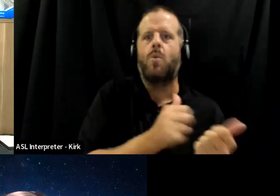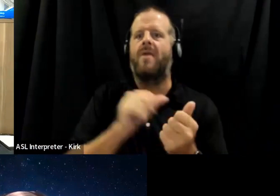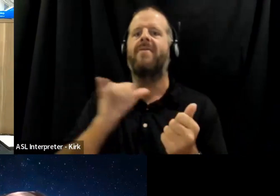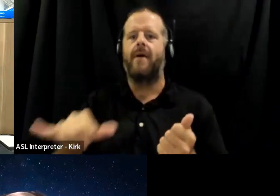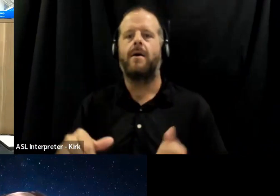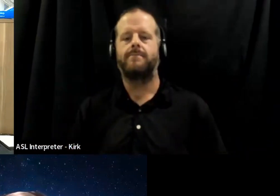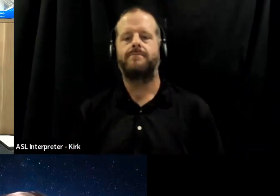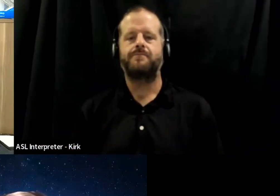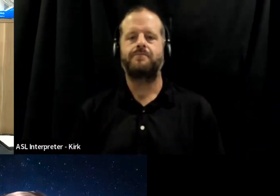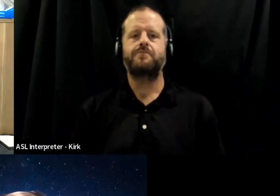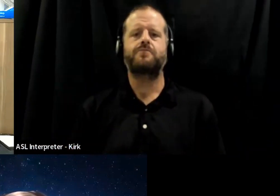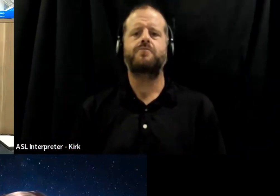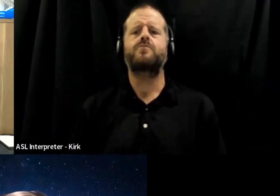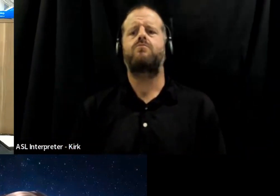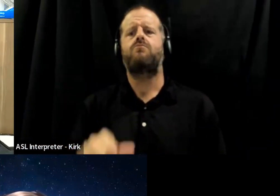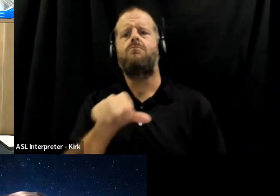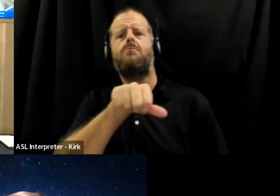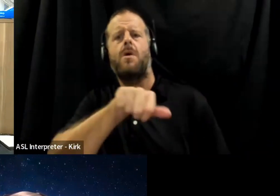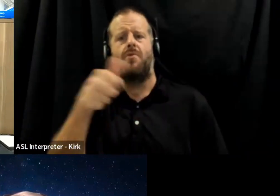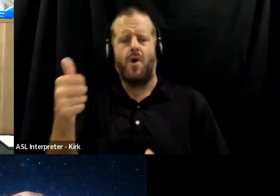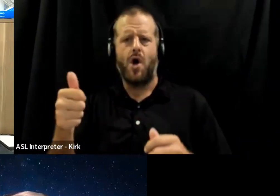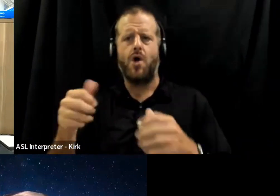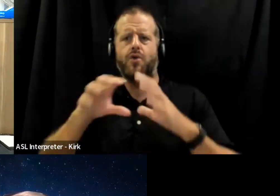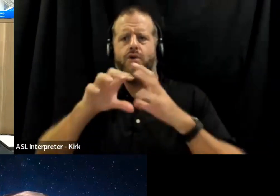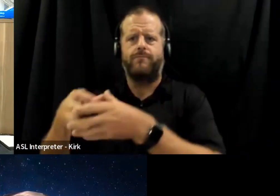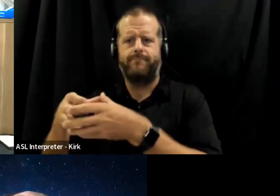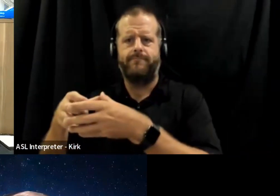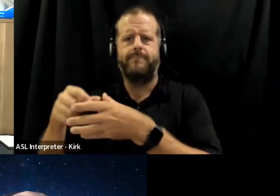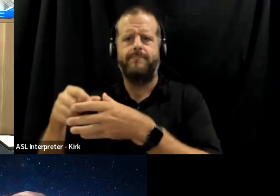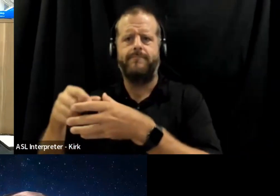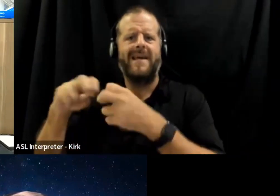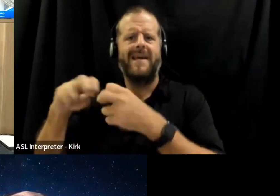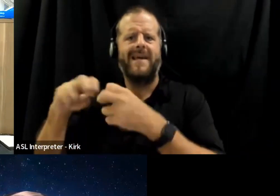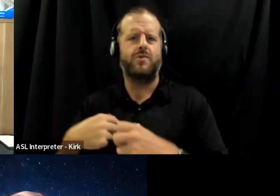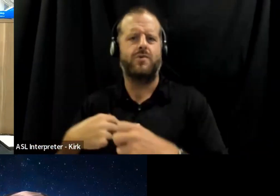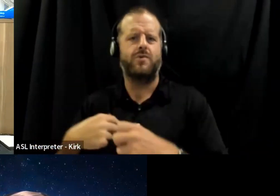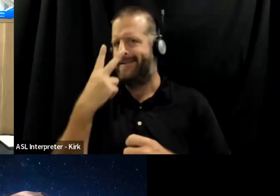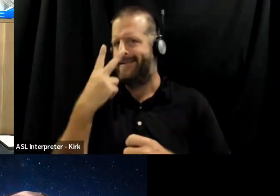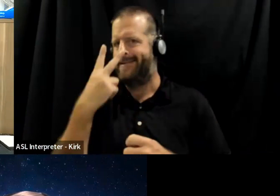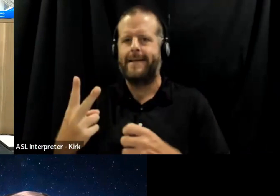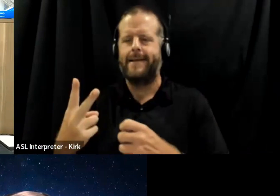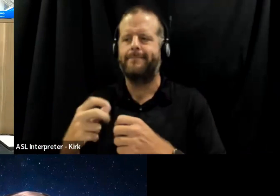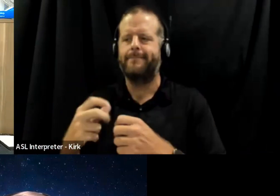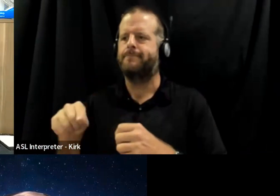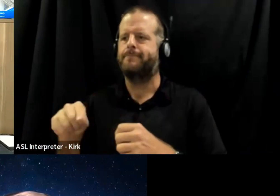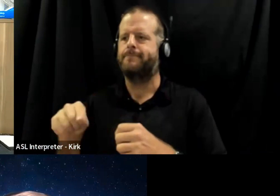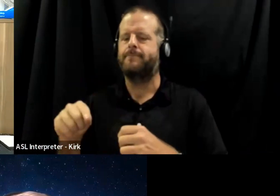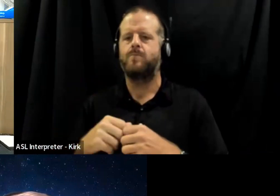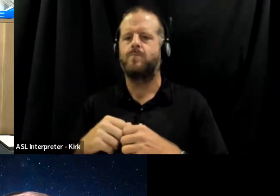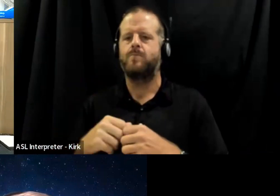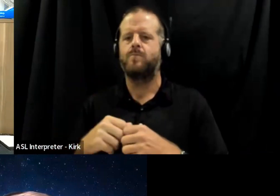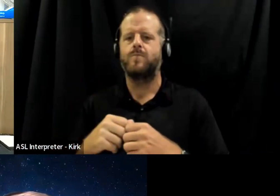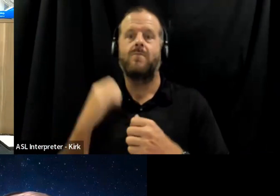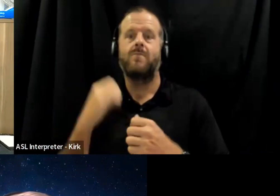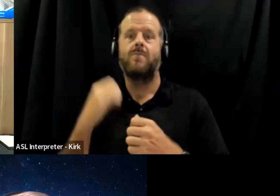The other big bucket of issues that I contend with on a daily basis is just digital accessibility.